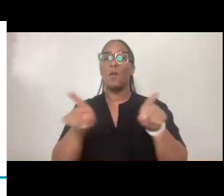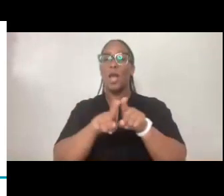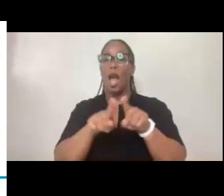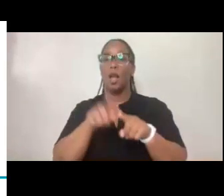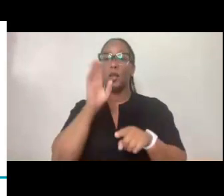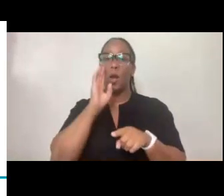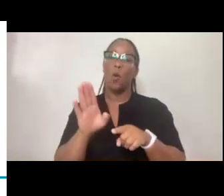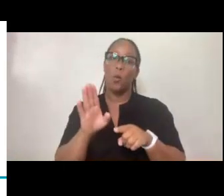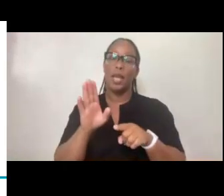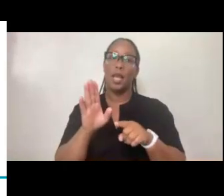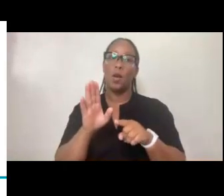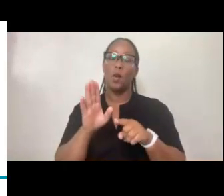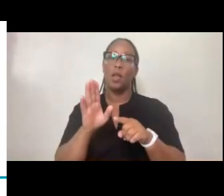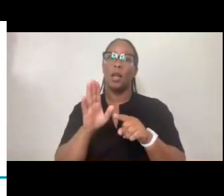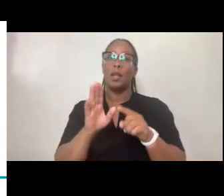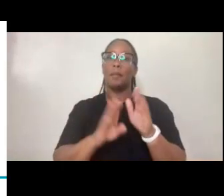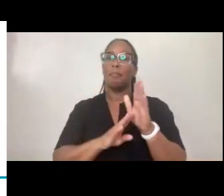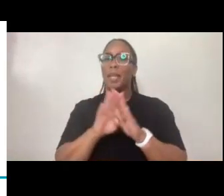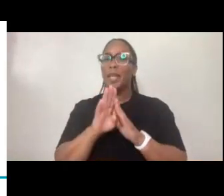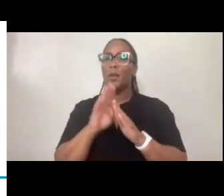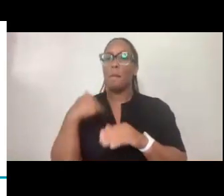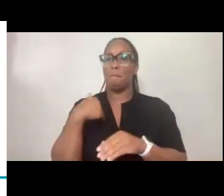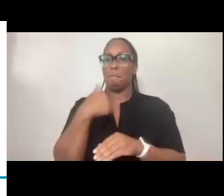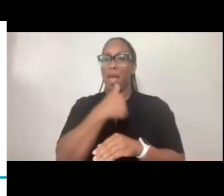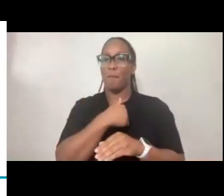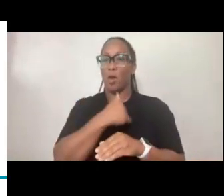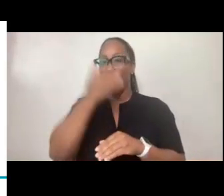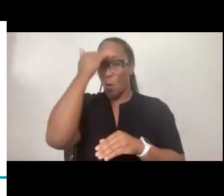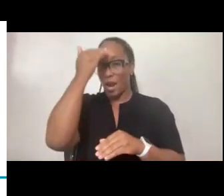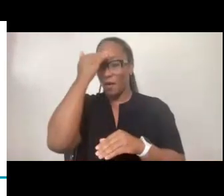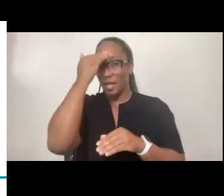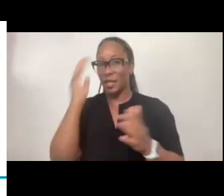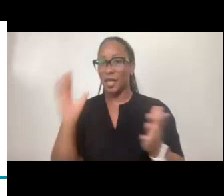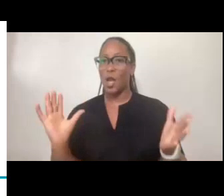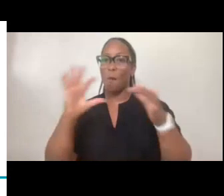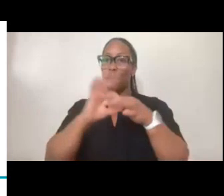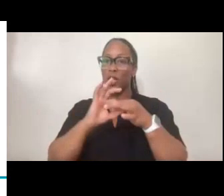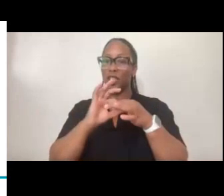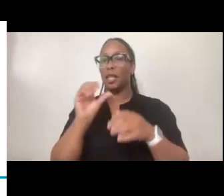build member awareness of Social Bridging NC the website.